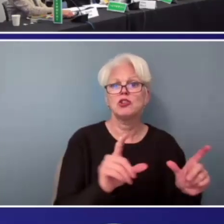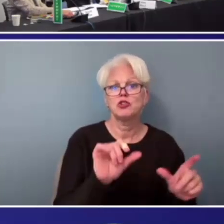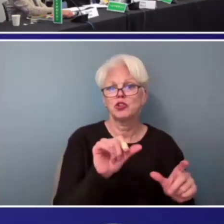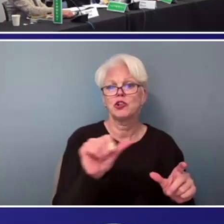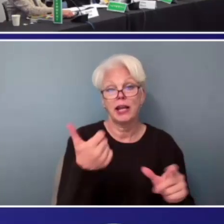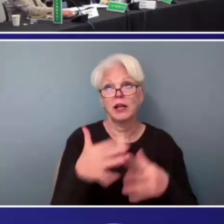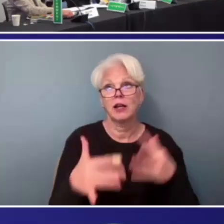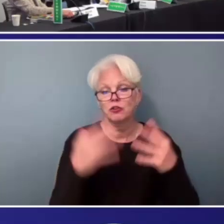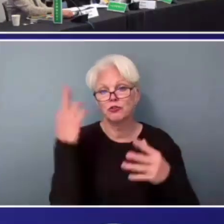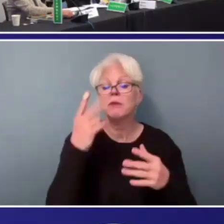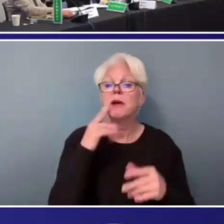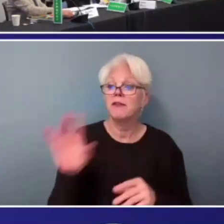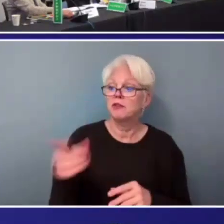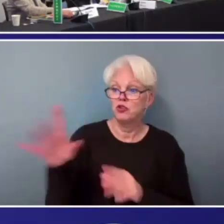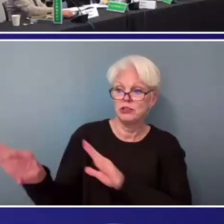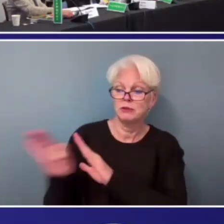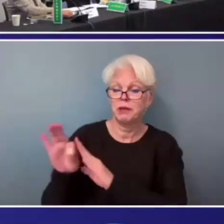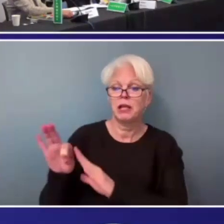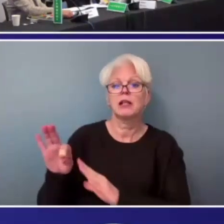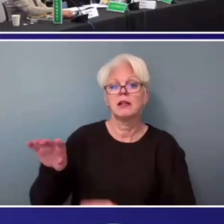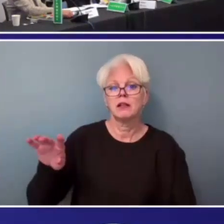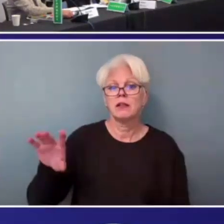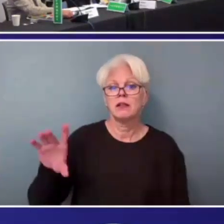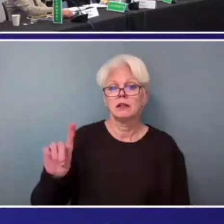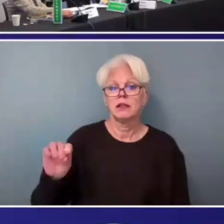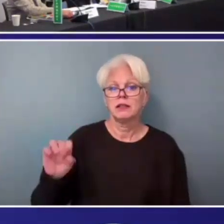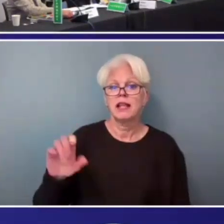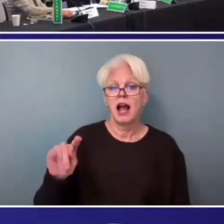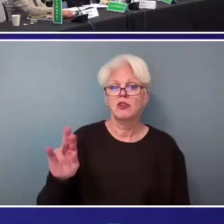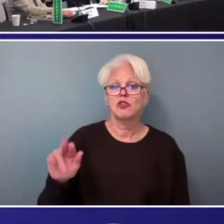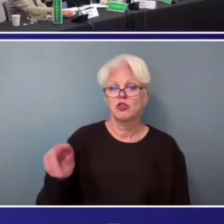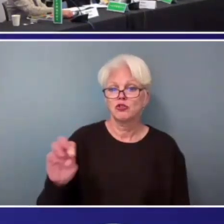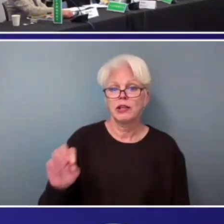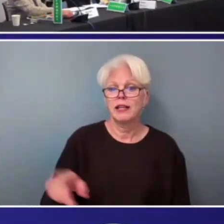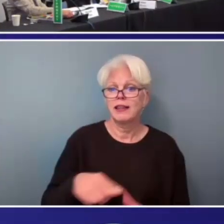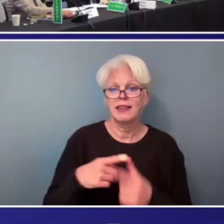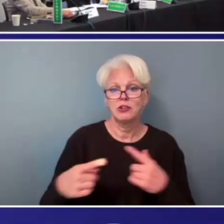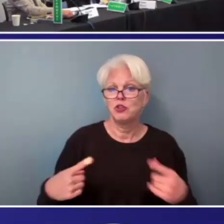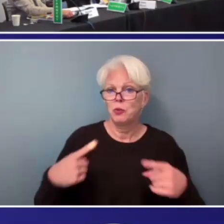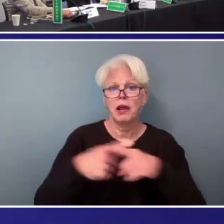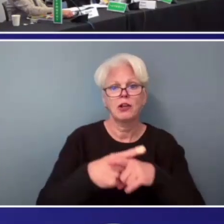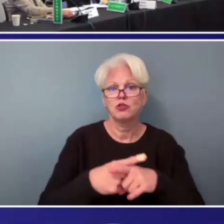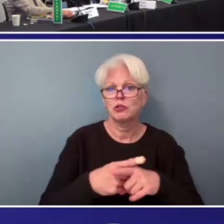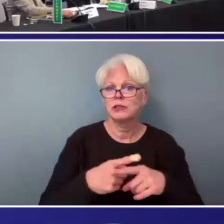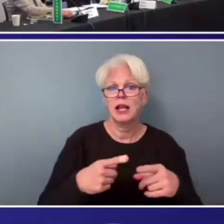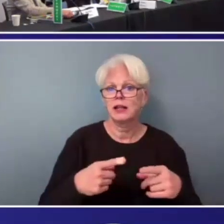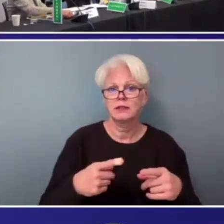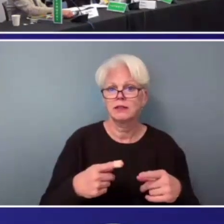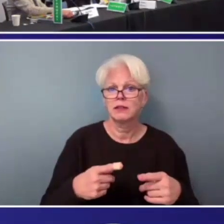doctorate, you're just contradicting the literal examples in the definition.